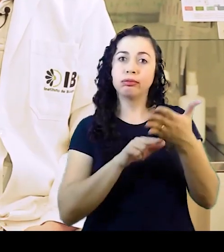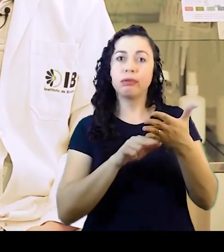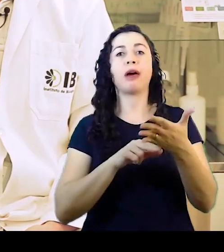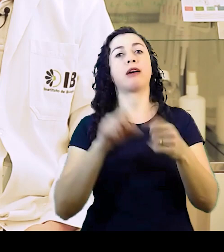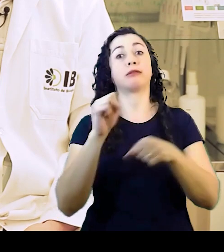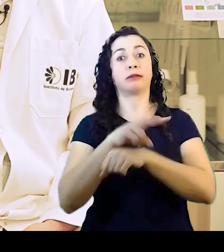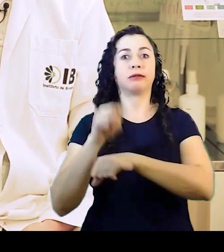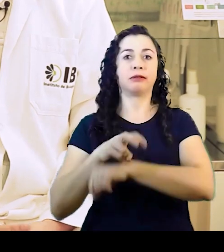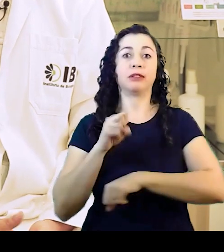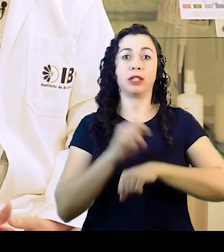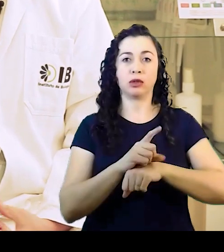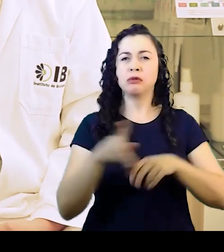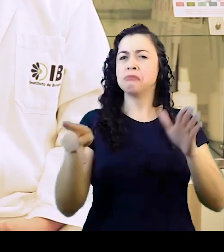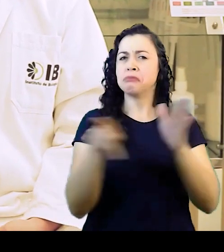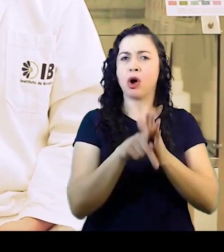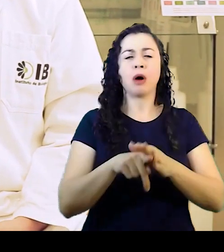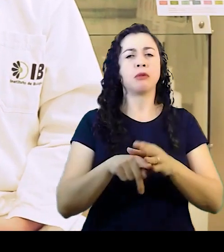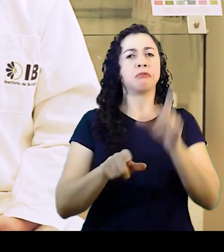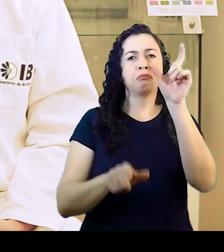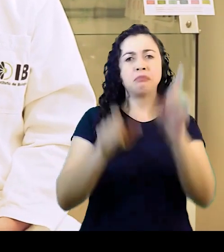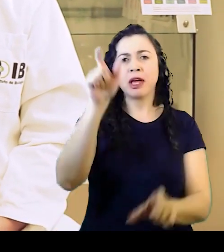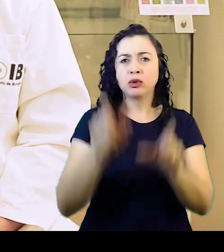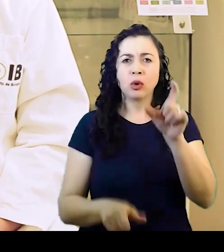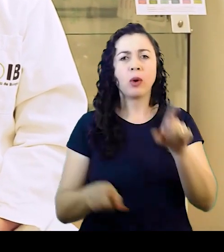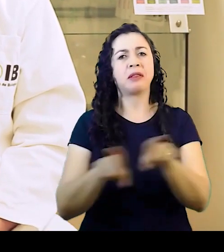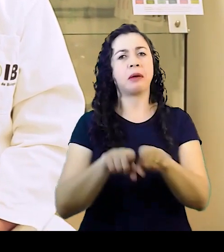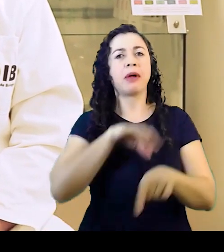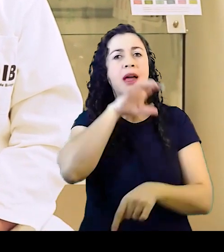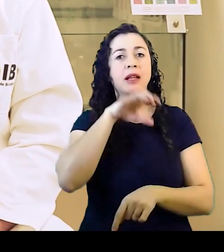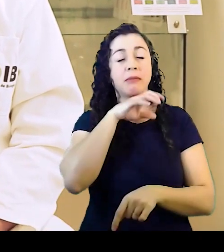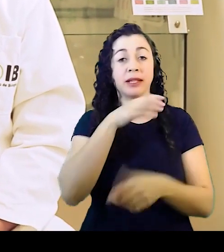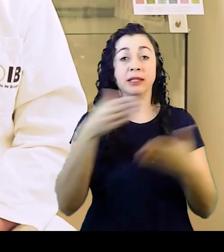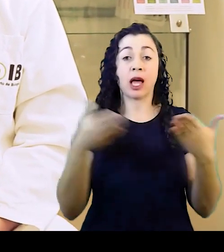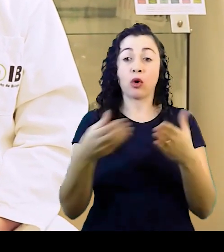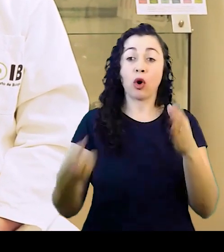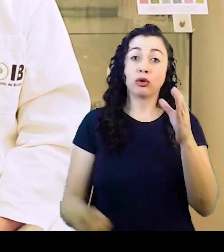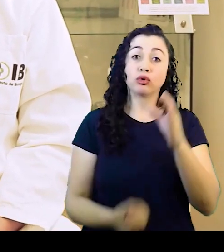warm-blooded beings on this planet, and this is a variant that emerged now, in China, at the end of 2019.